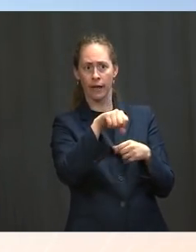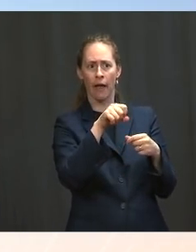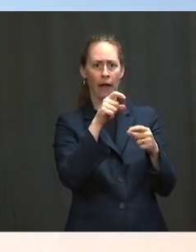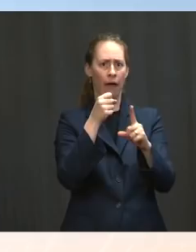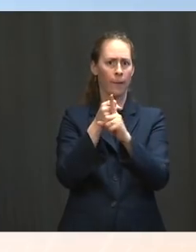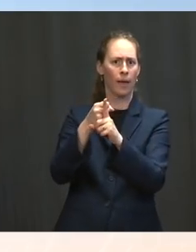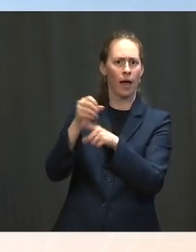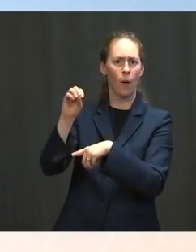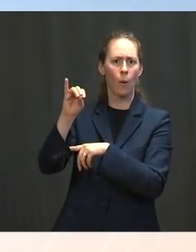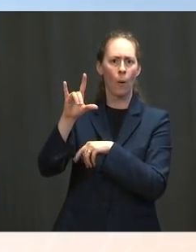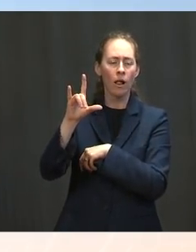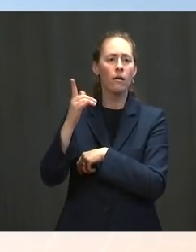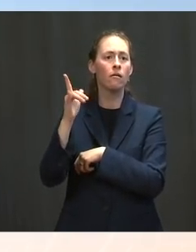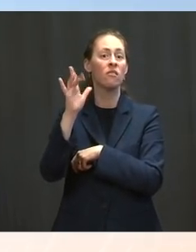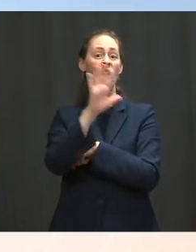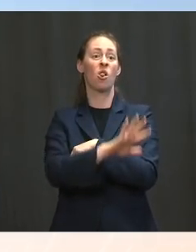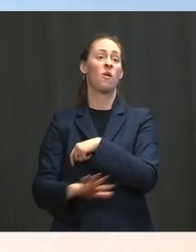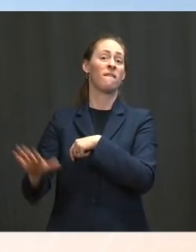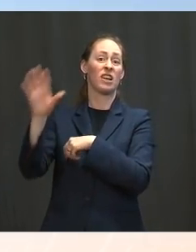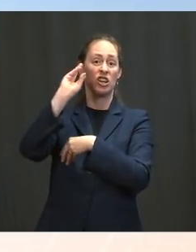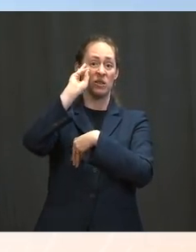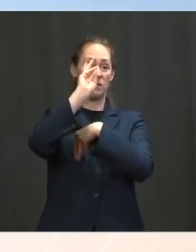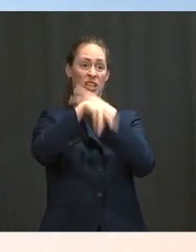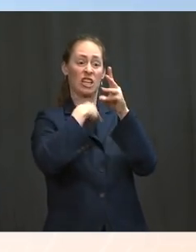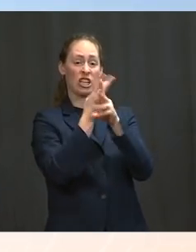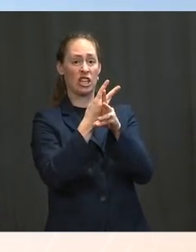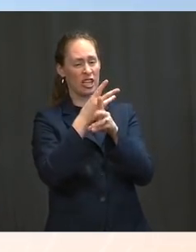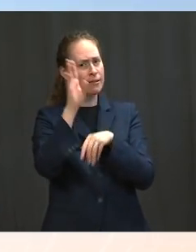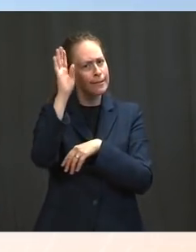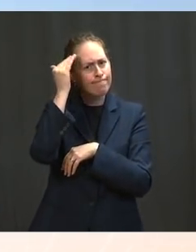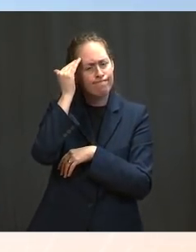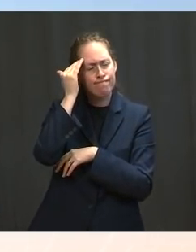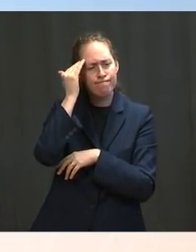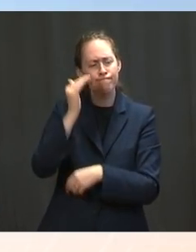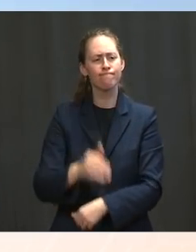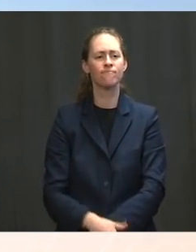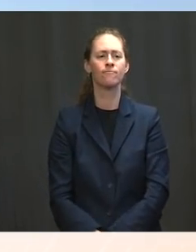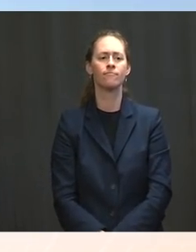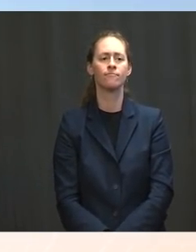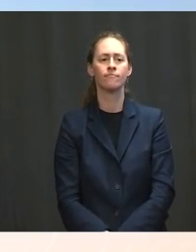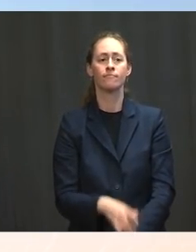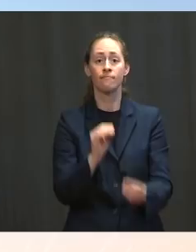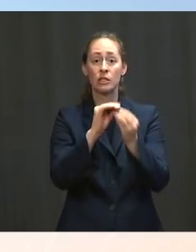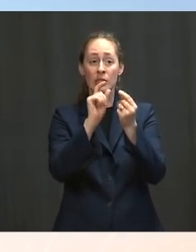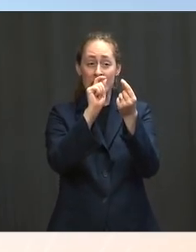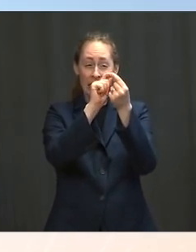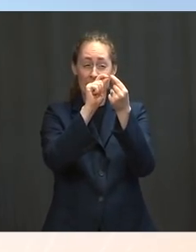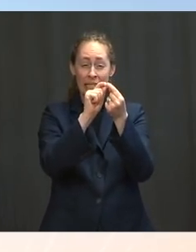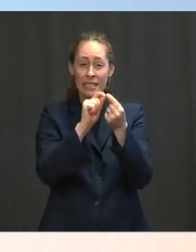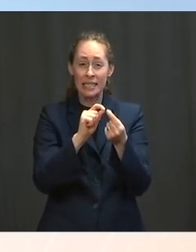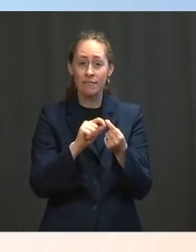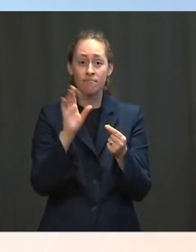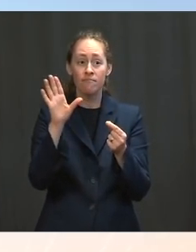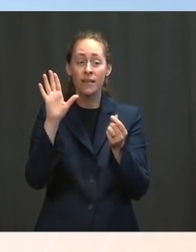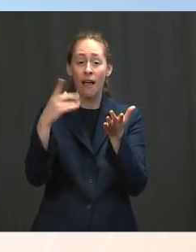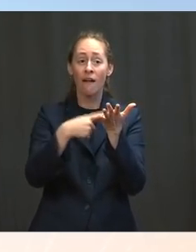is having a direct impact on that. In terms of additional specifics of the conversations, I'm just not going to have anything more to read out for you.